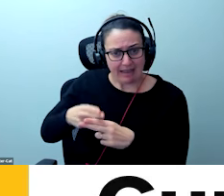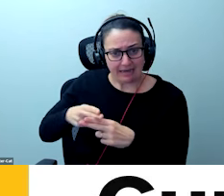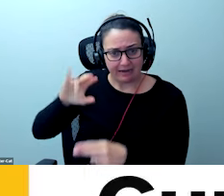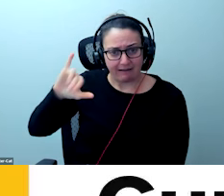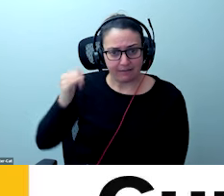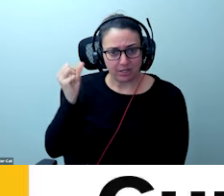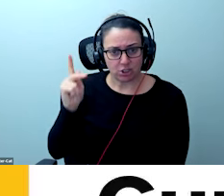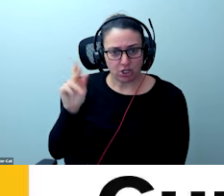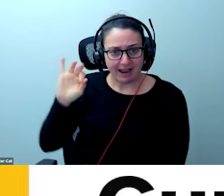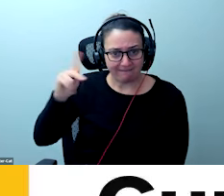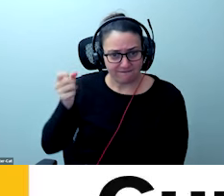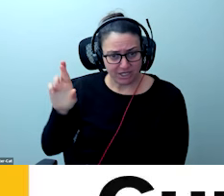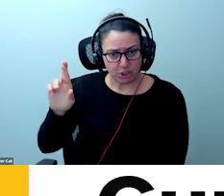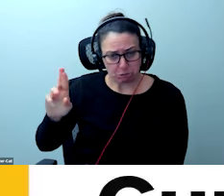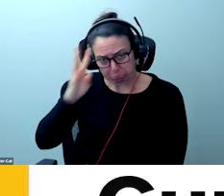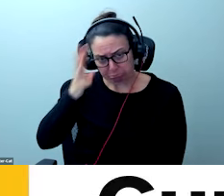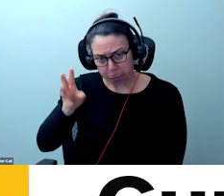of the curb cut in both Kalamazoo and Battle Creek.